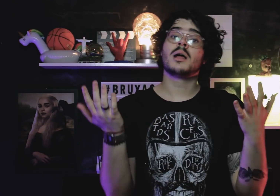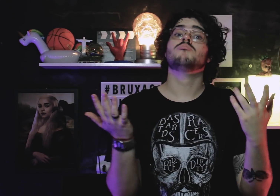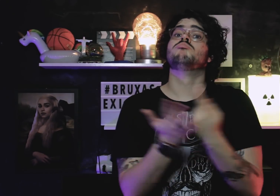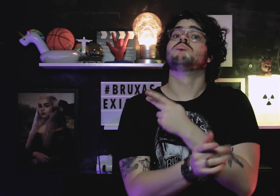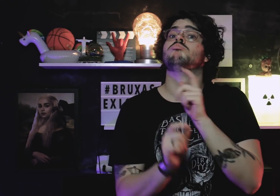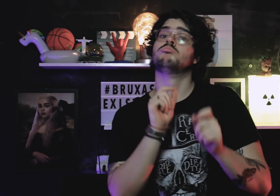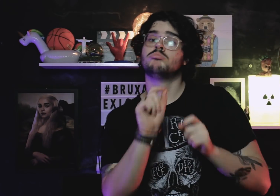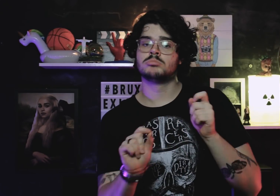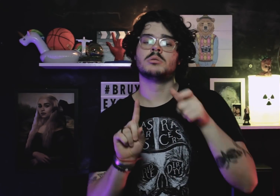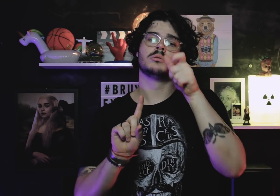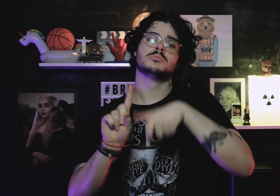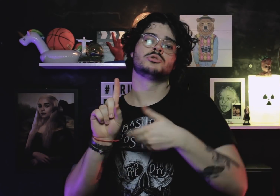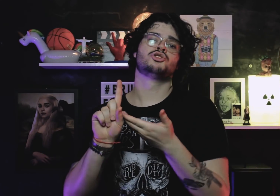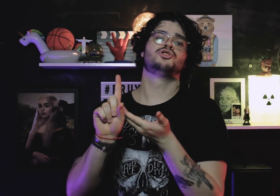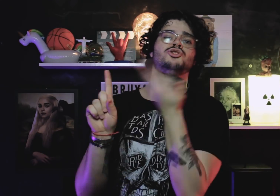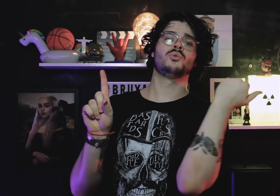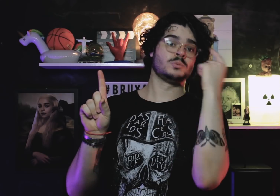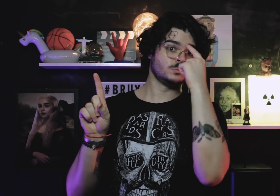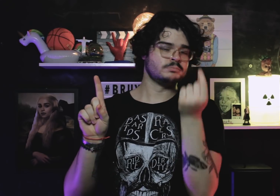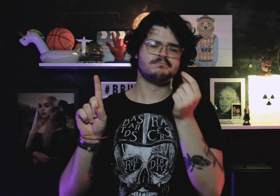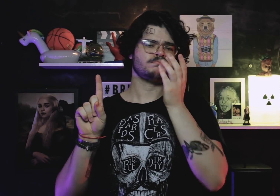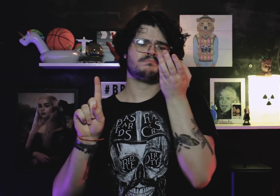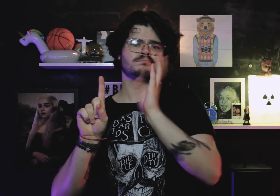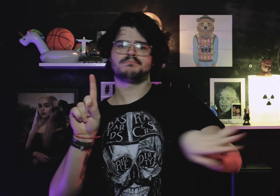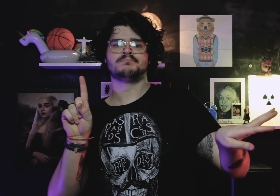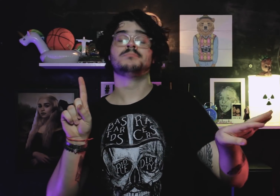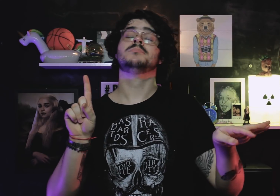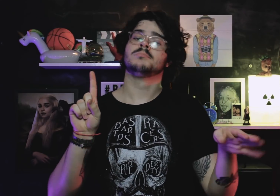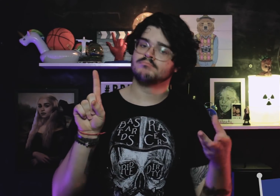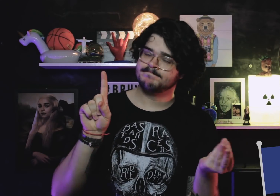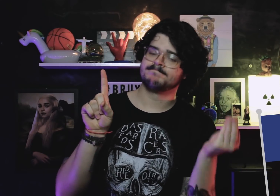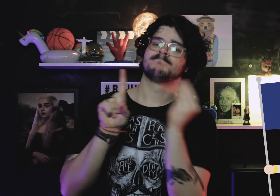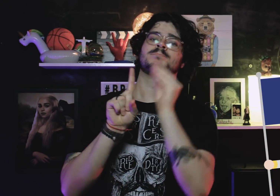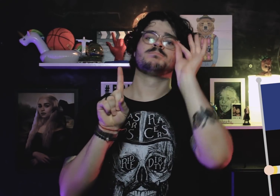thus, she is no longer remembered as a witch and is now recognized as ...